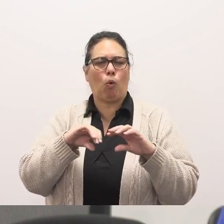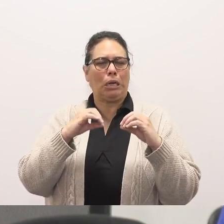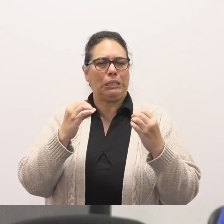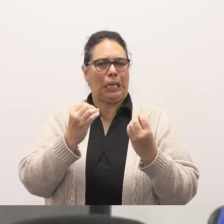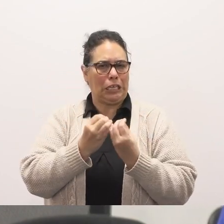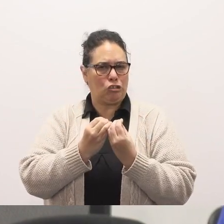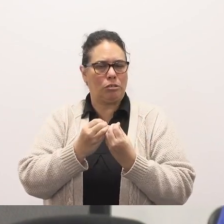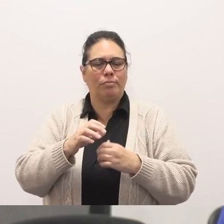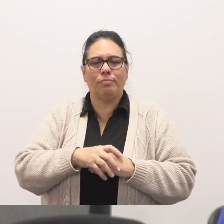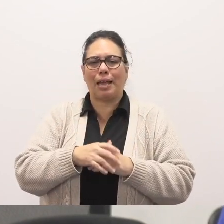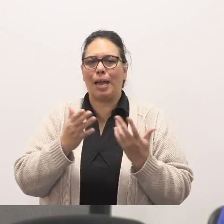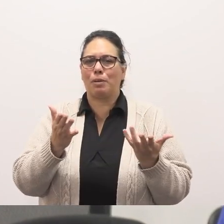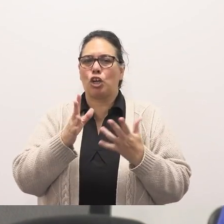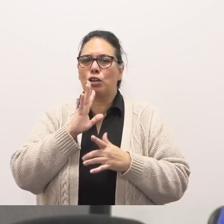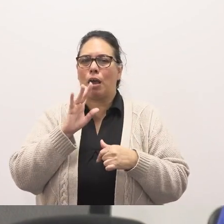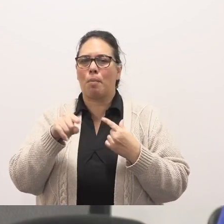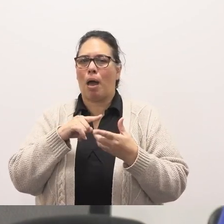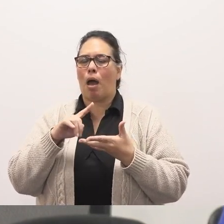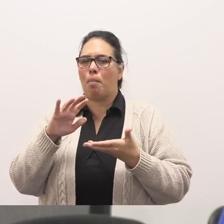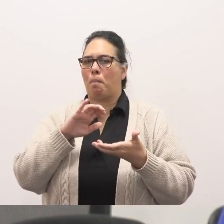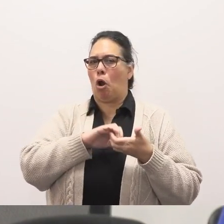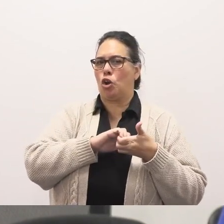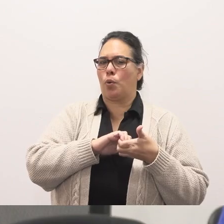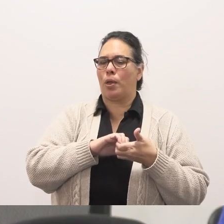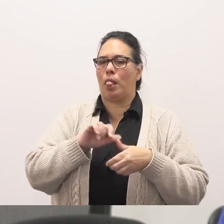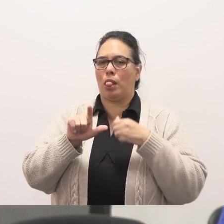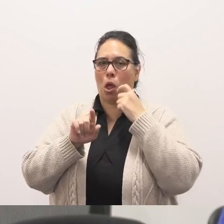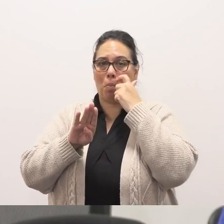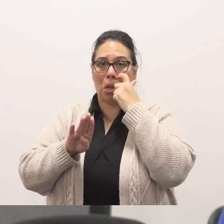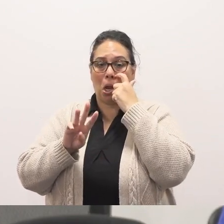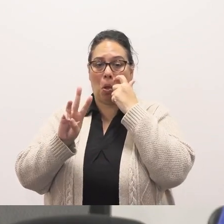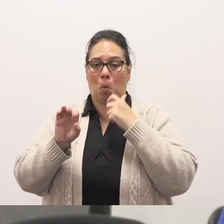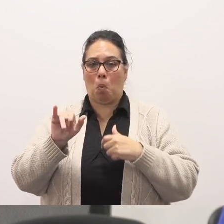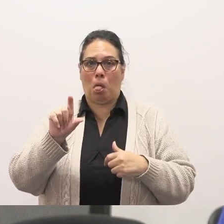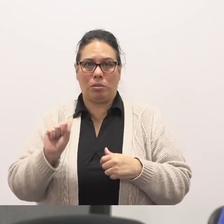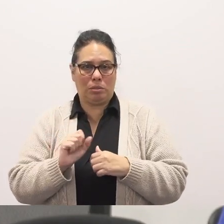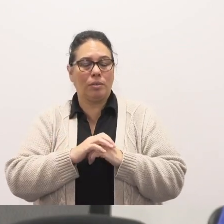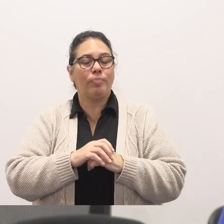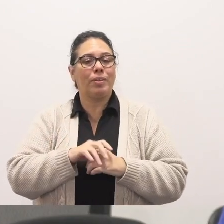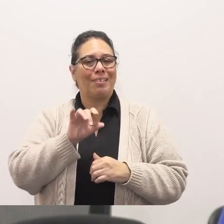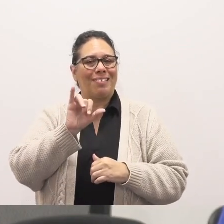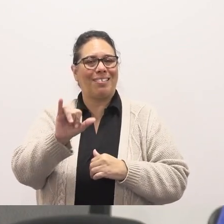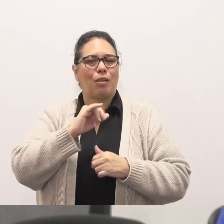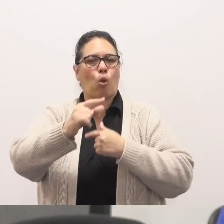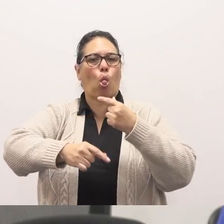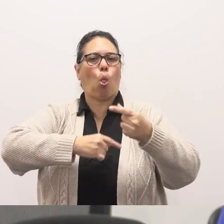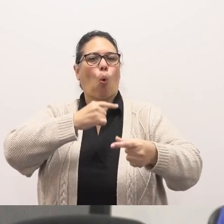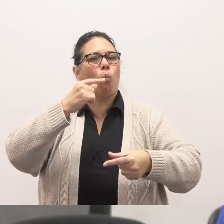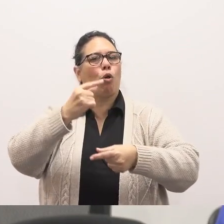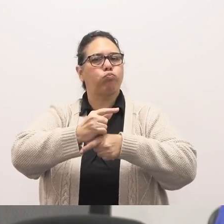with Long Beach Walls. Long Beach Walls is part of World Wide Walls, a global organization that brings art and culture